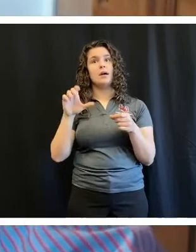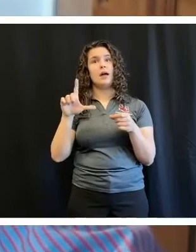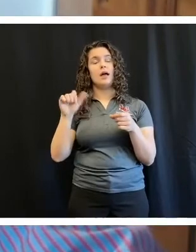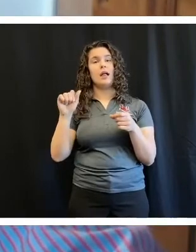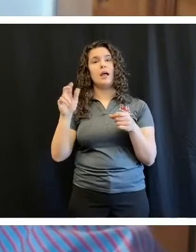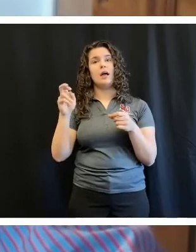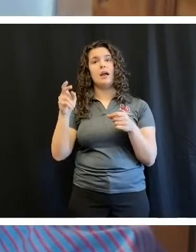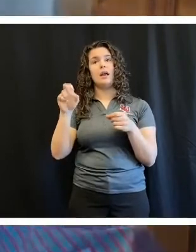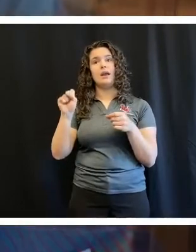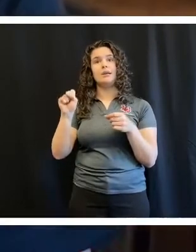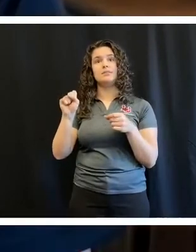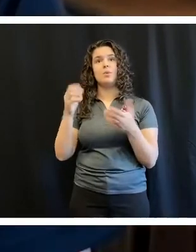Okay, yeah.